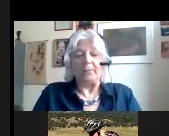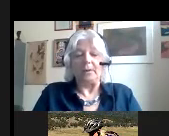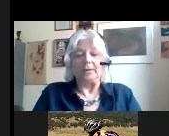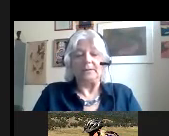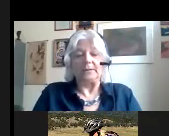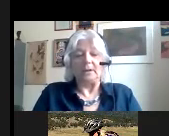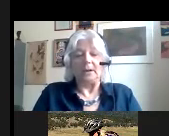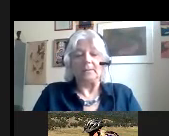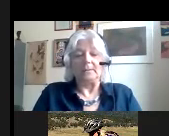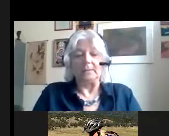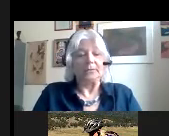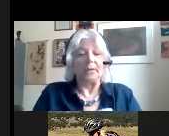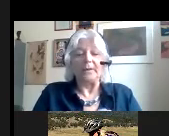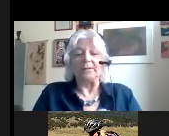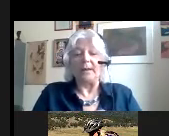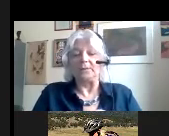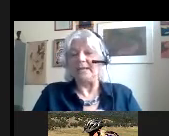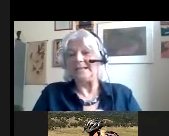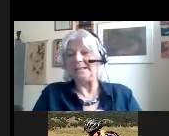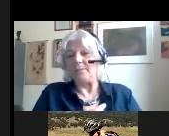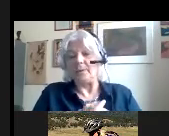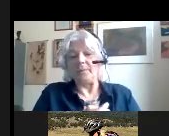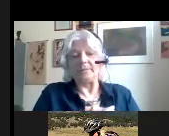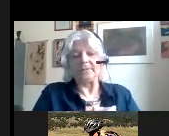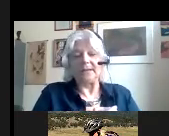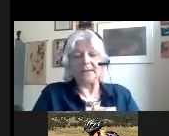between whites and blacks was 18.1%.